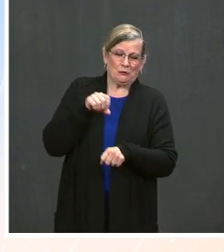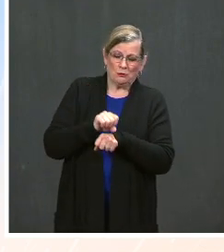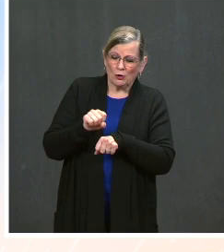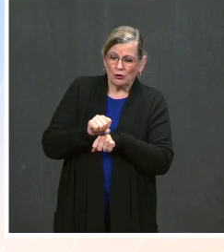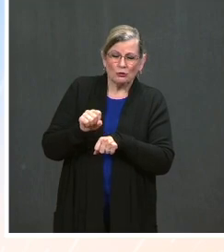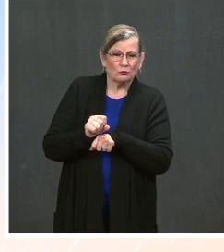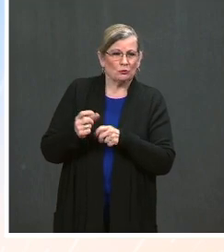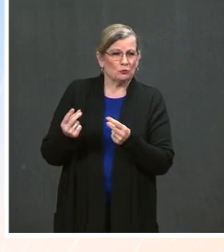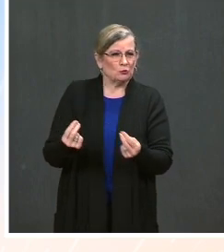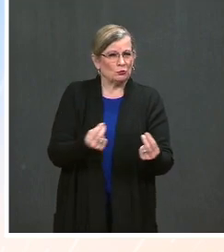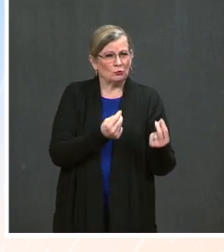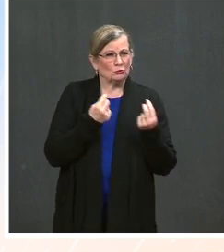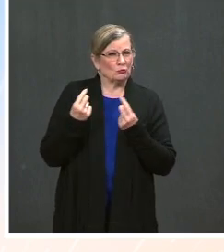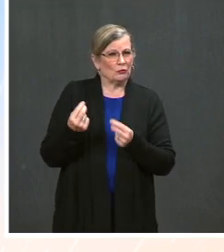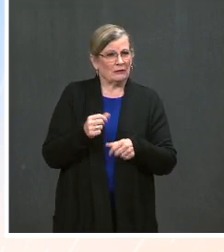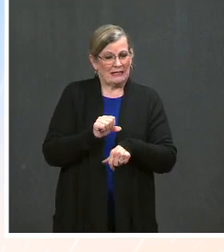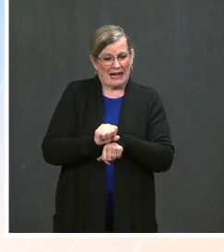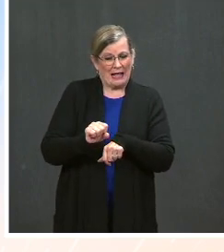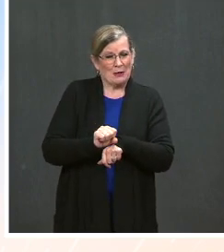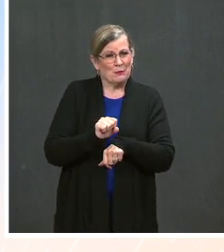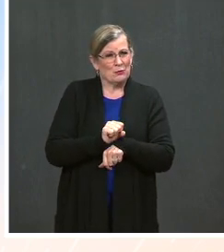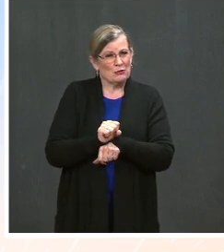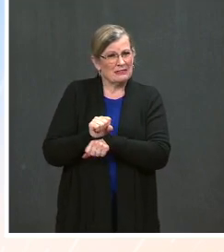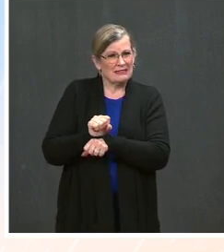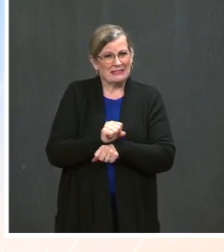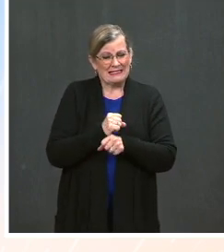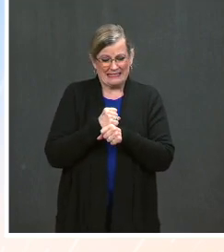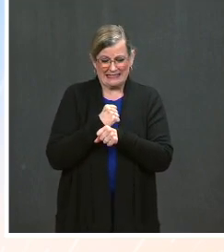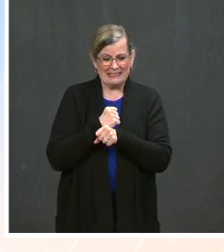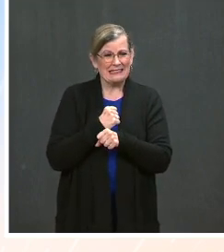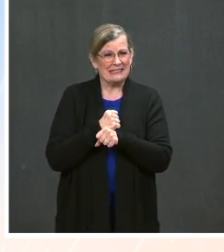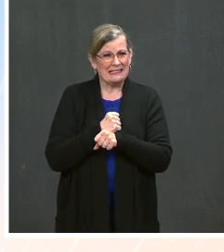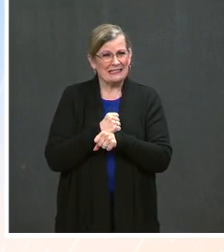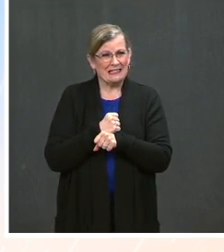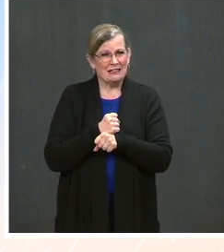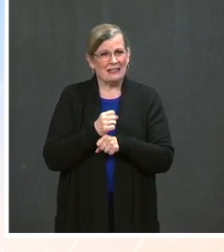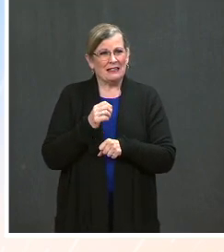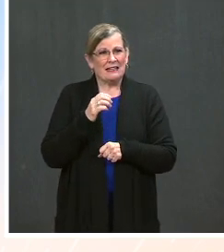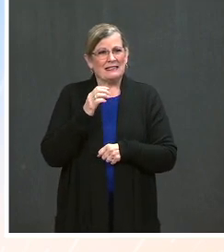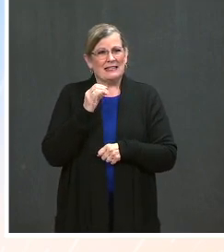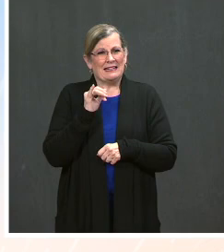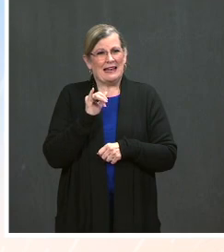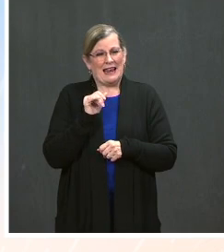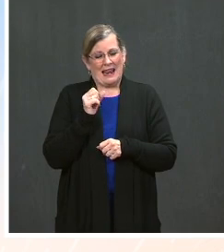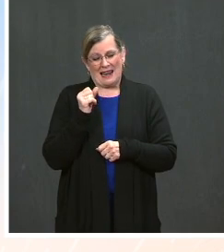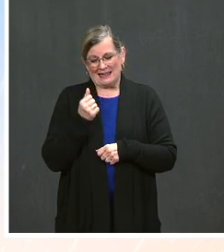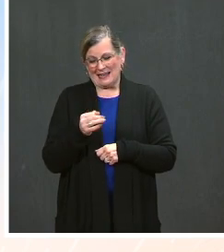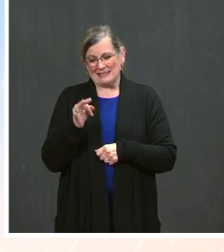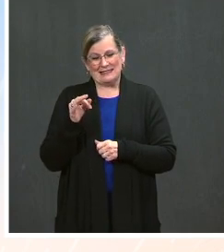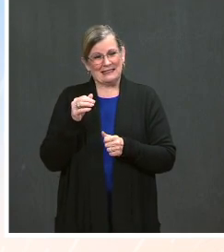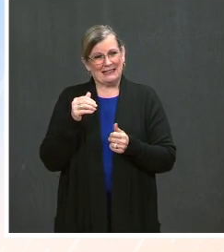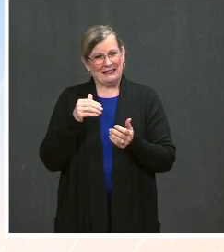added 916,000 jobs in the month of March. The unemployment rate edged down to 6 percent,